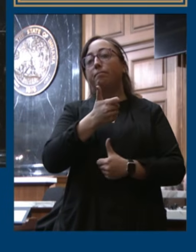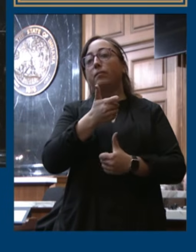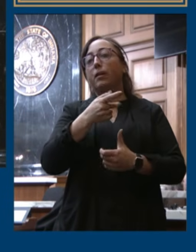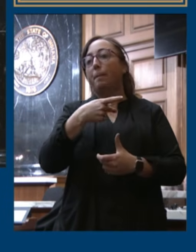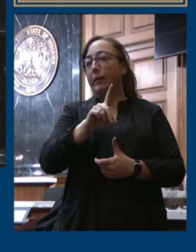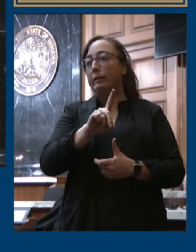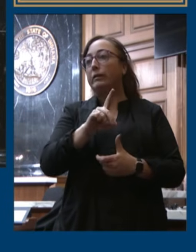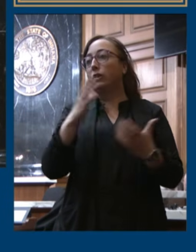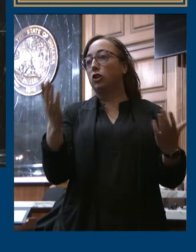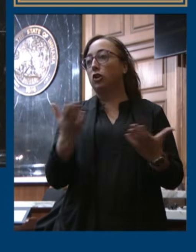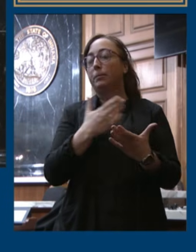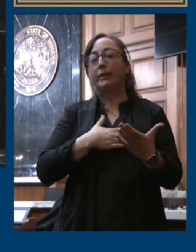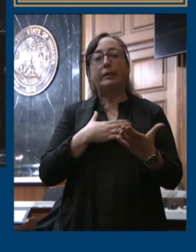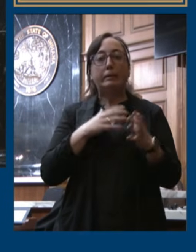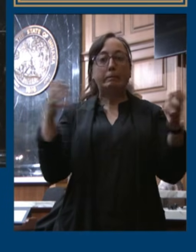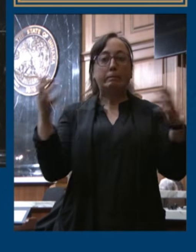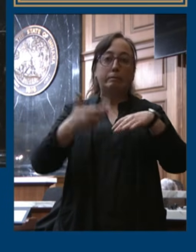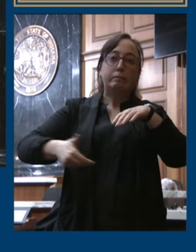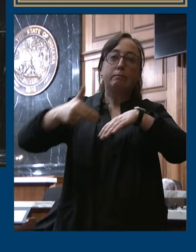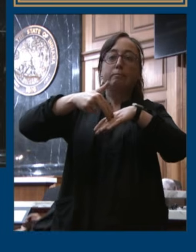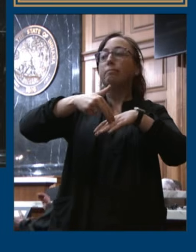PLEASE STAND AND ACCEPT OUR APPRECIATION.